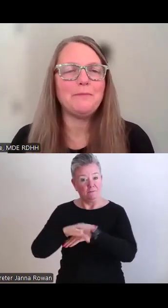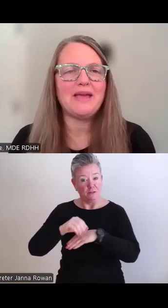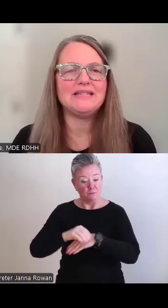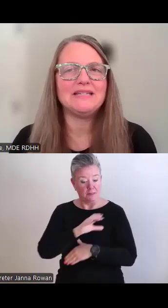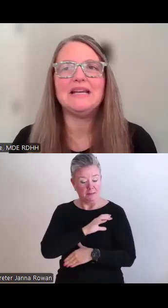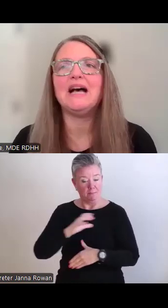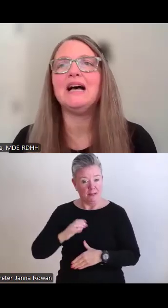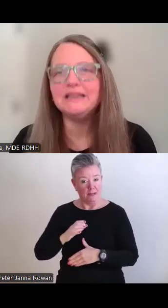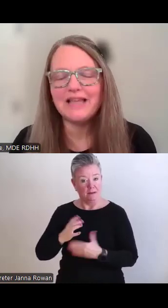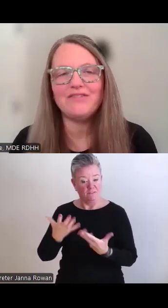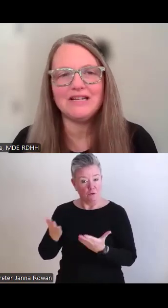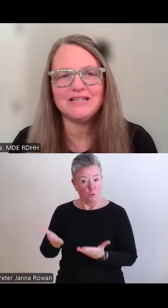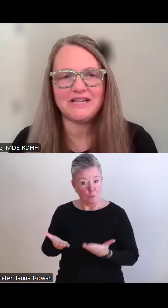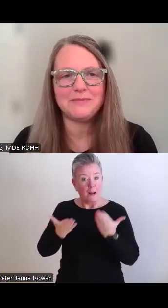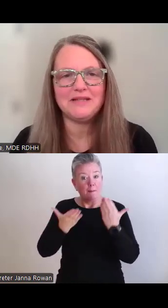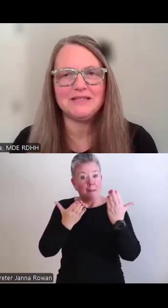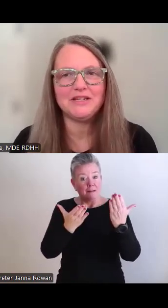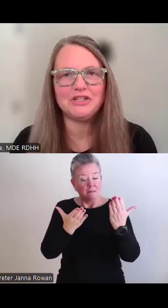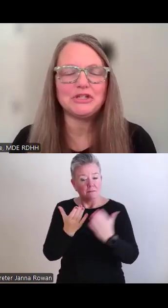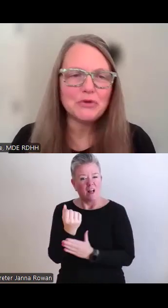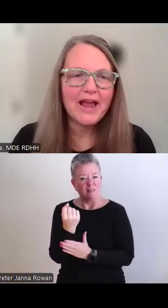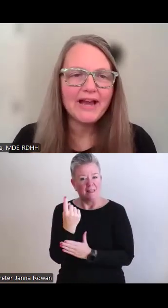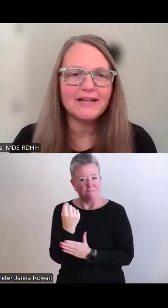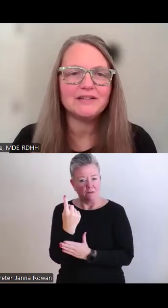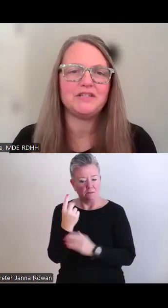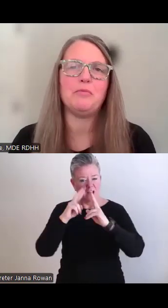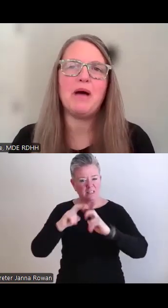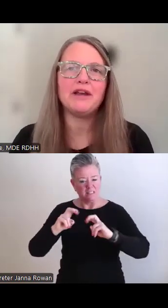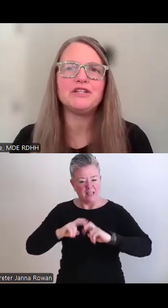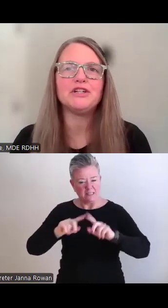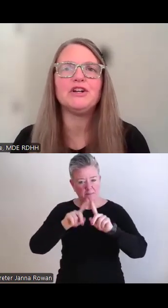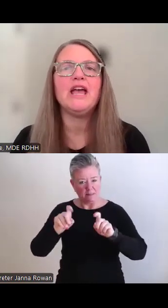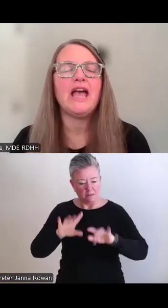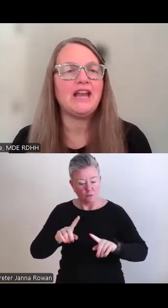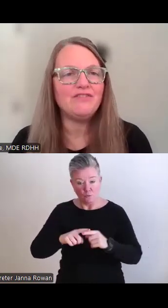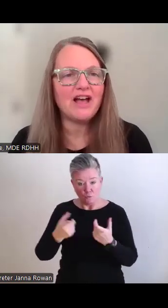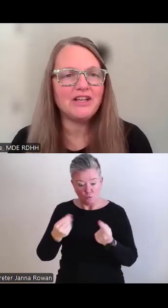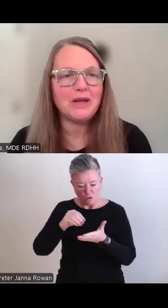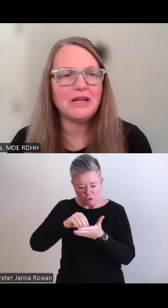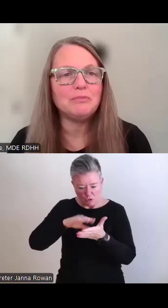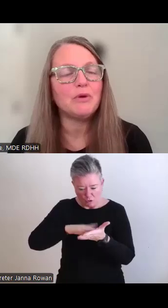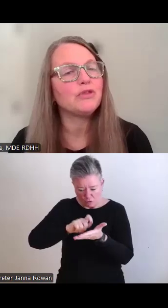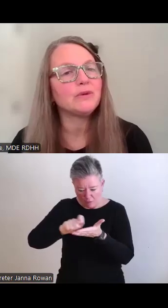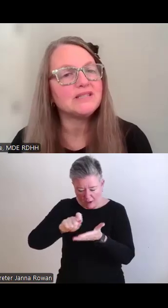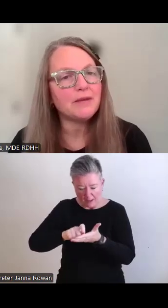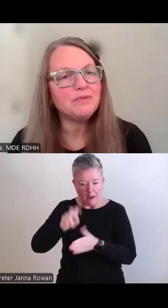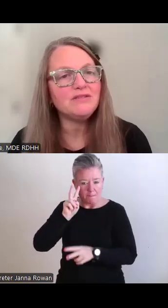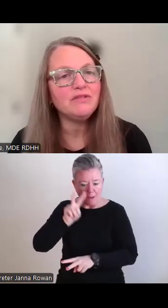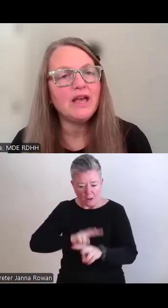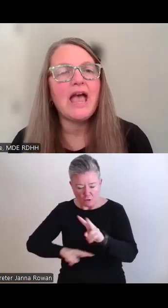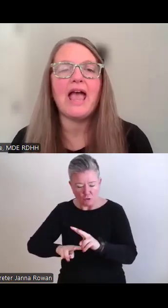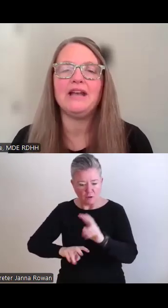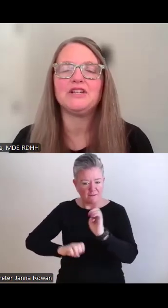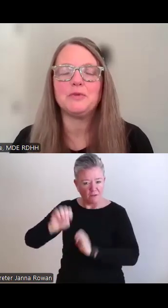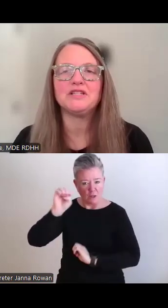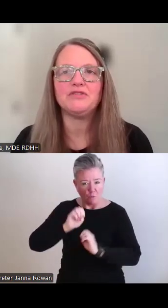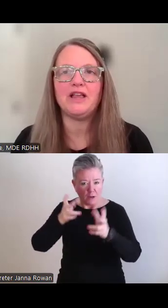recommended 11 assessments to track to monitor and evaluate both the receptive and expressive